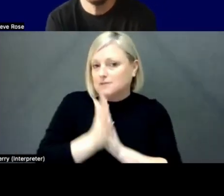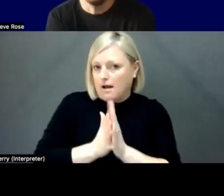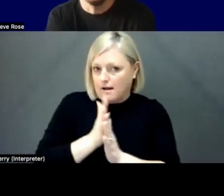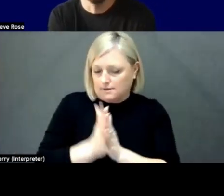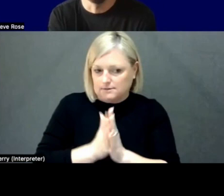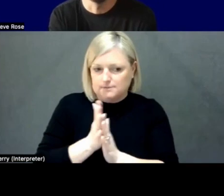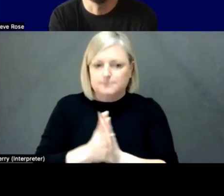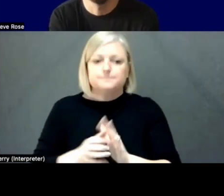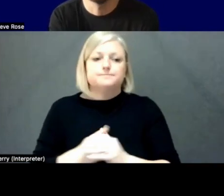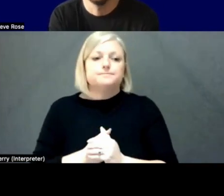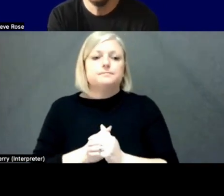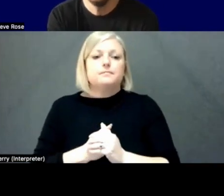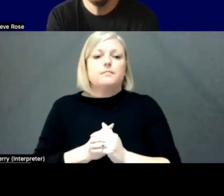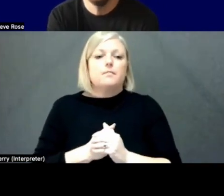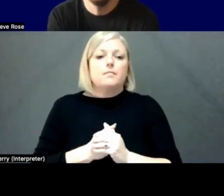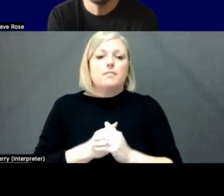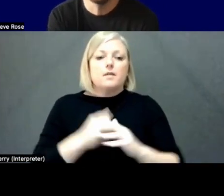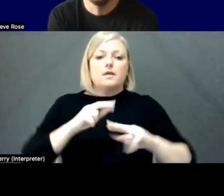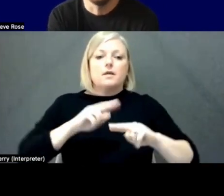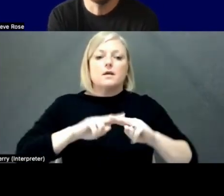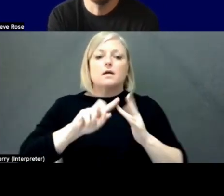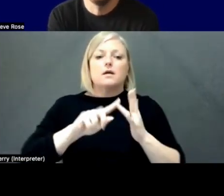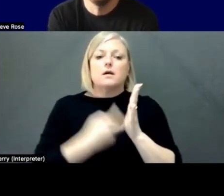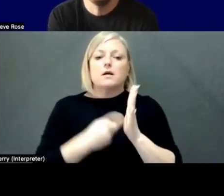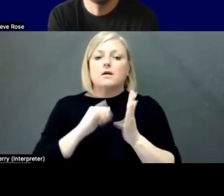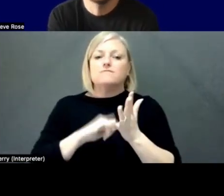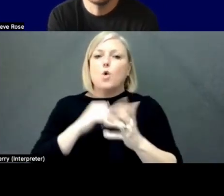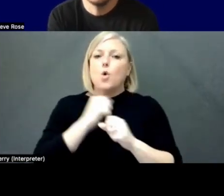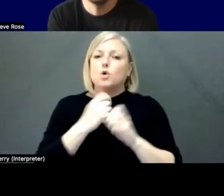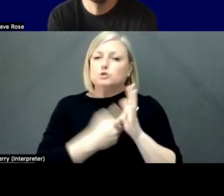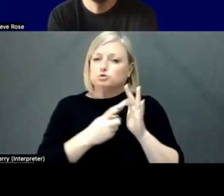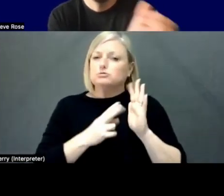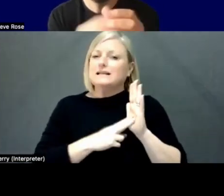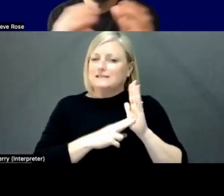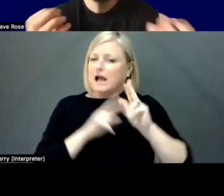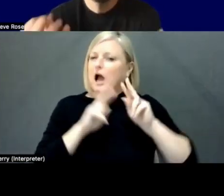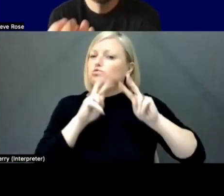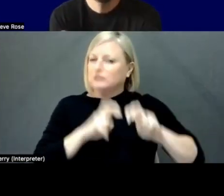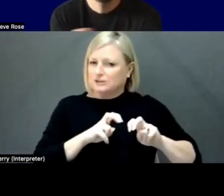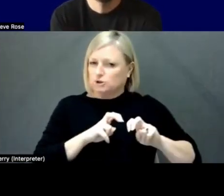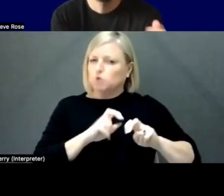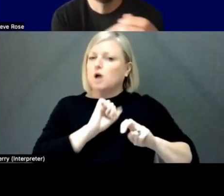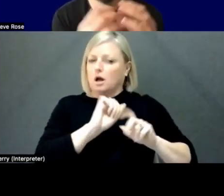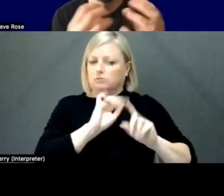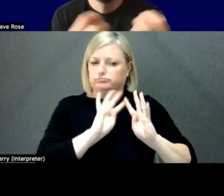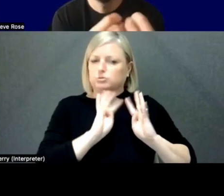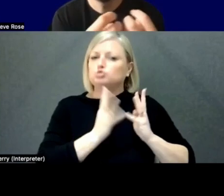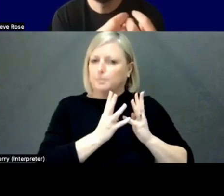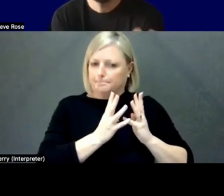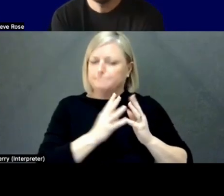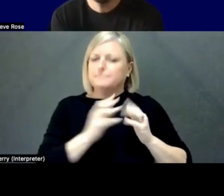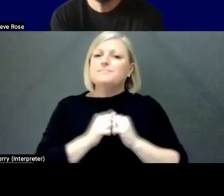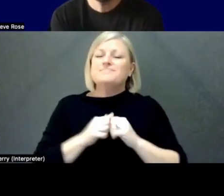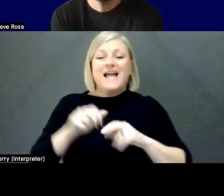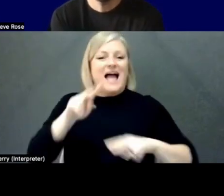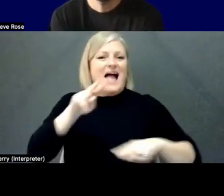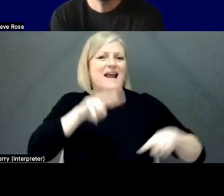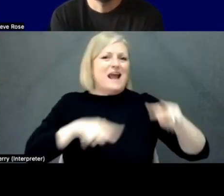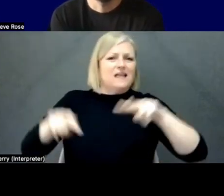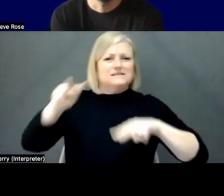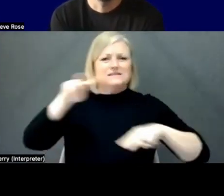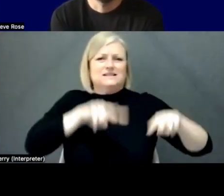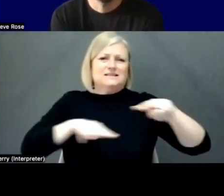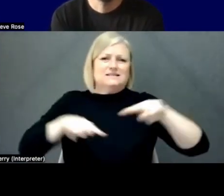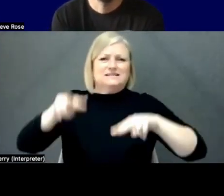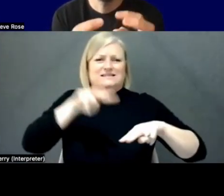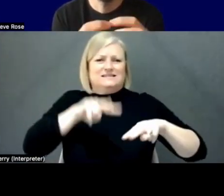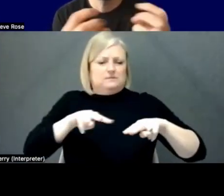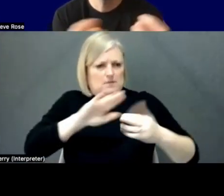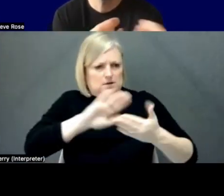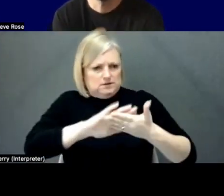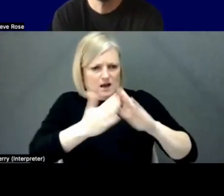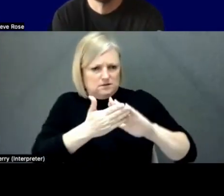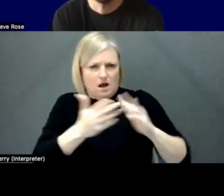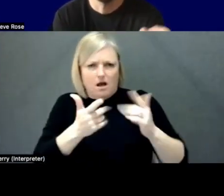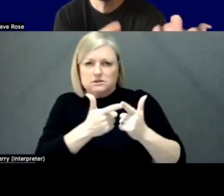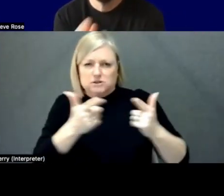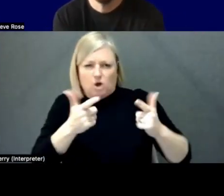work by Forsgren and colleagues, who looked at and did an analysis of some very early tactile signs and called them constructions, but